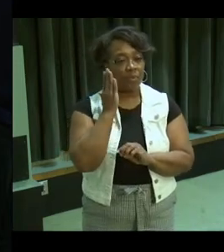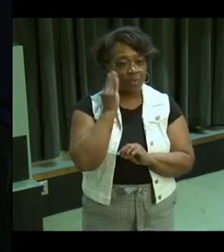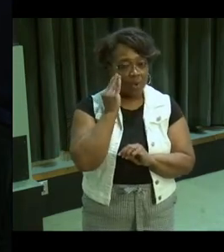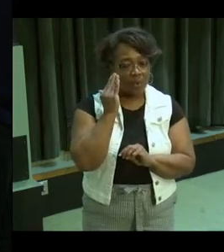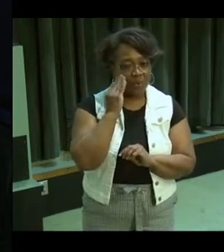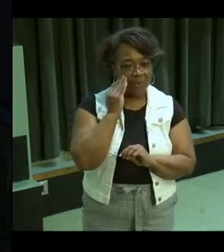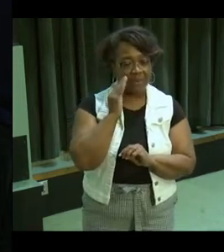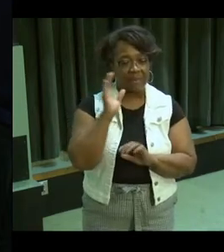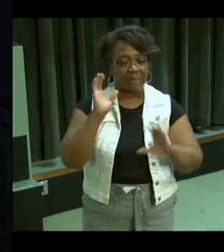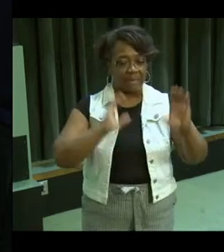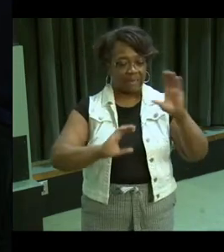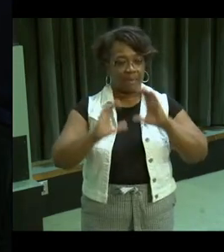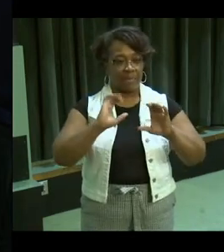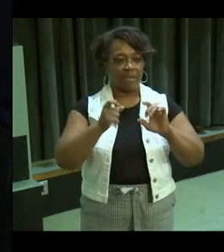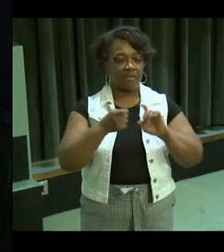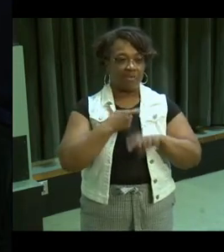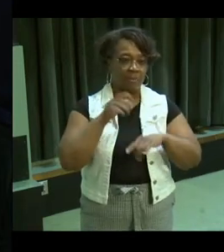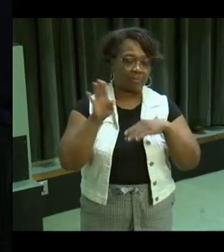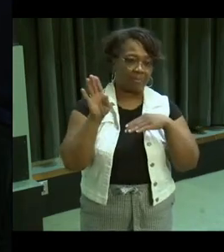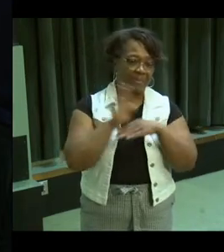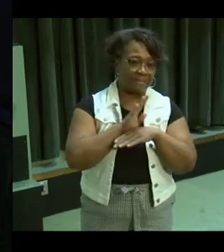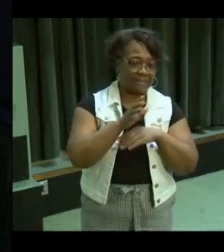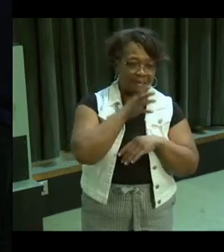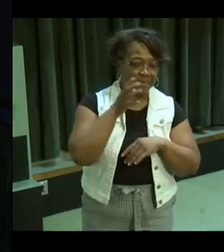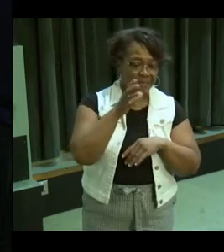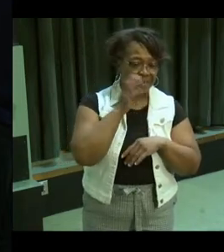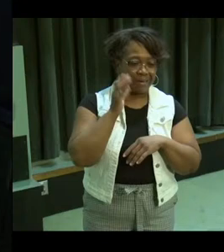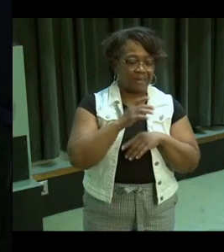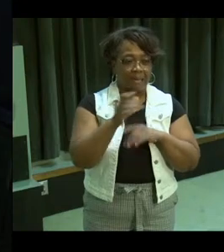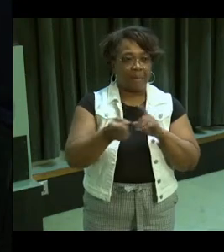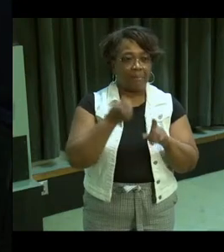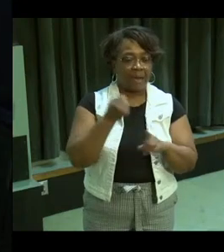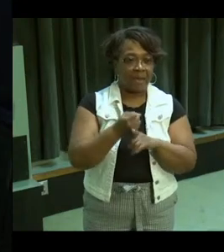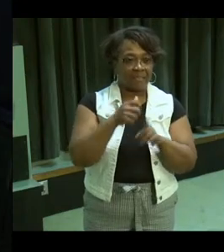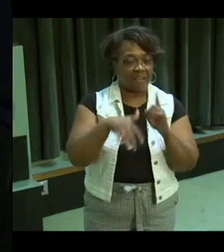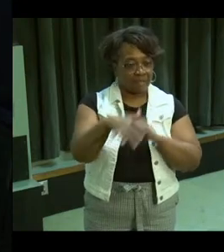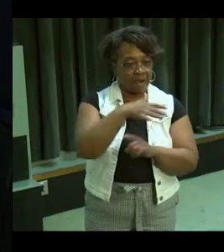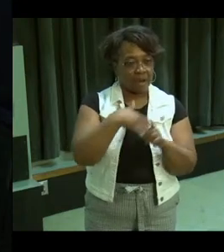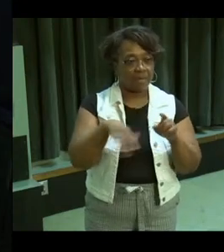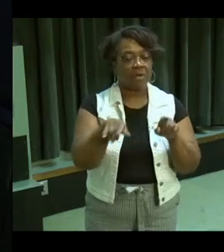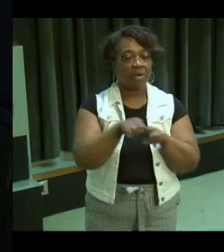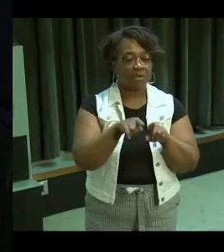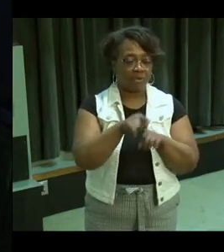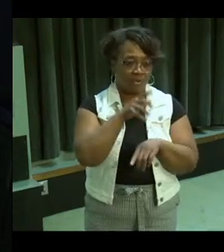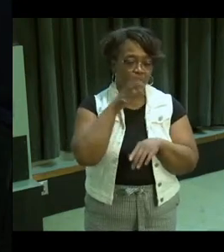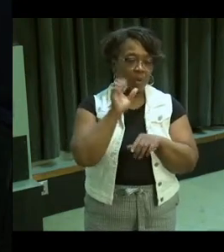chemicals from industrial agriculture have effects not